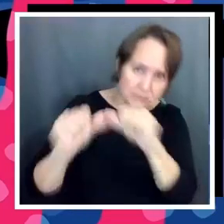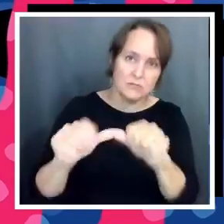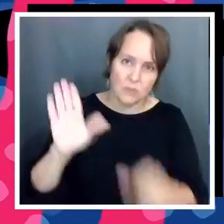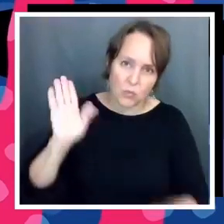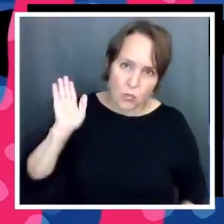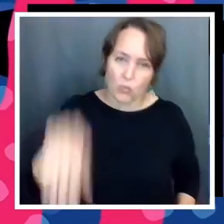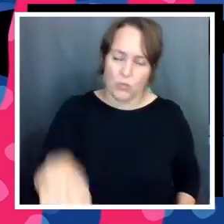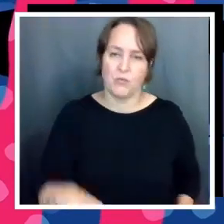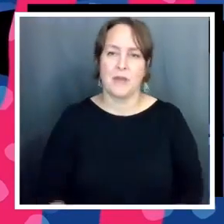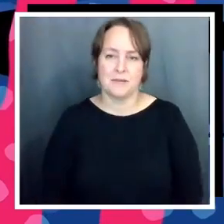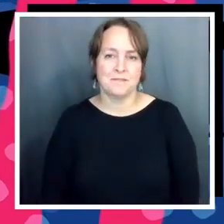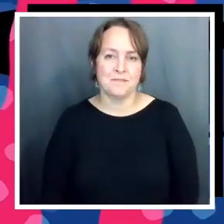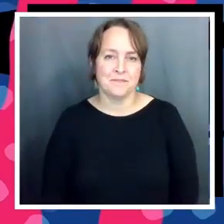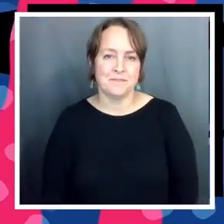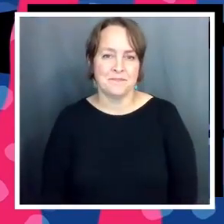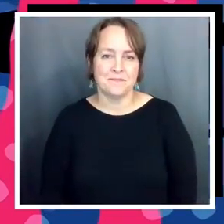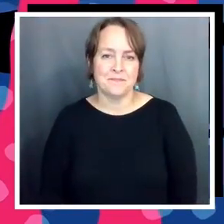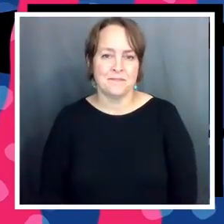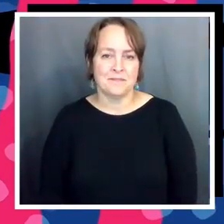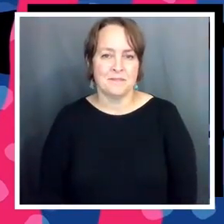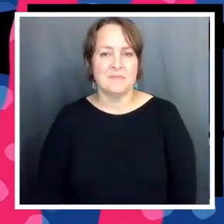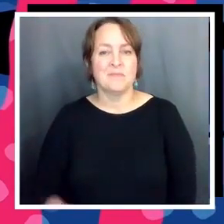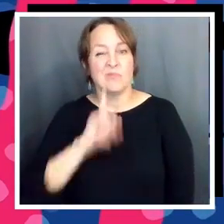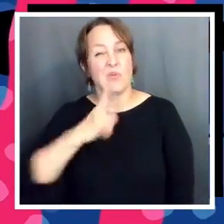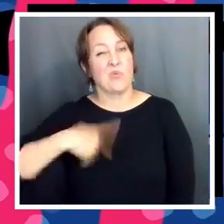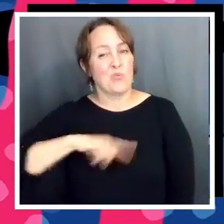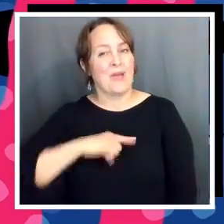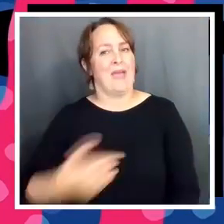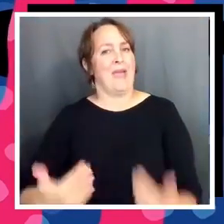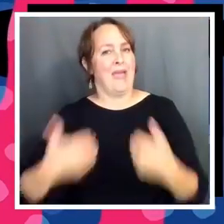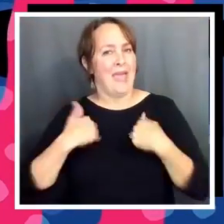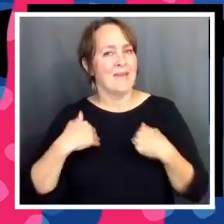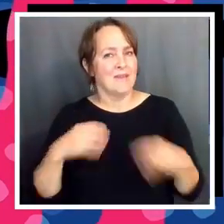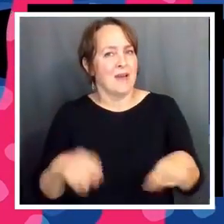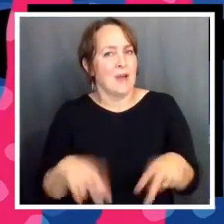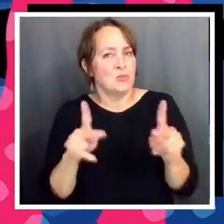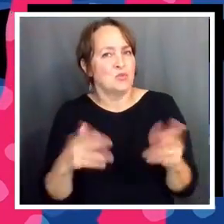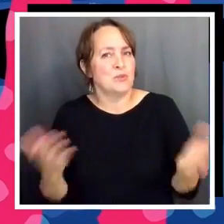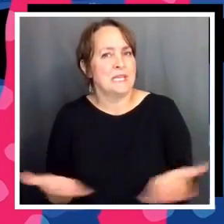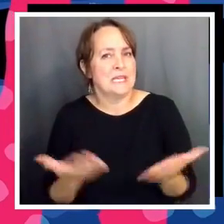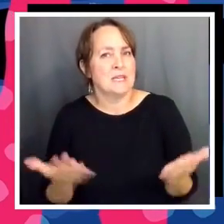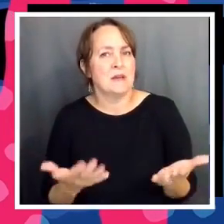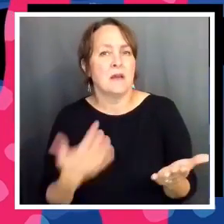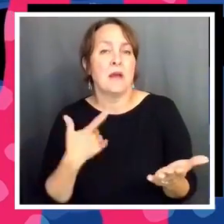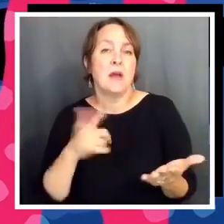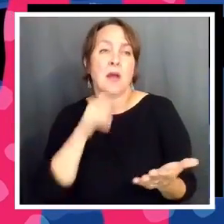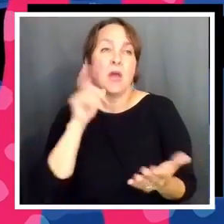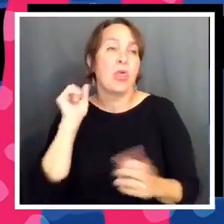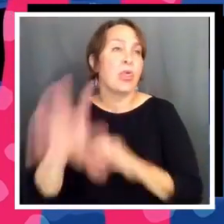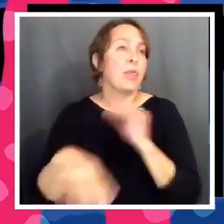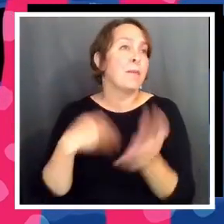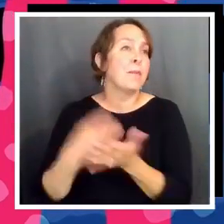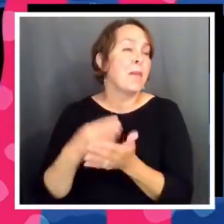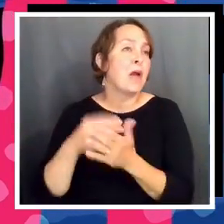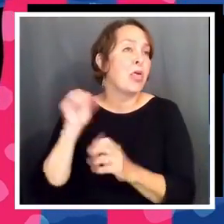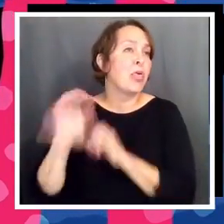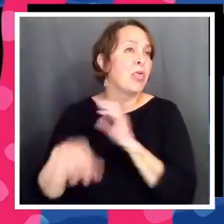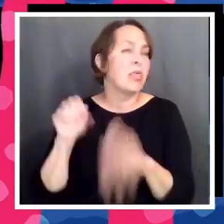THAT IS WHY POSITION HAS BEEN CLEAR. WE MUST MAKE THE CHILD TAX